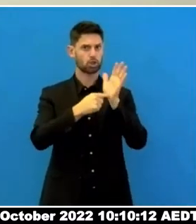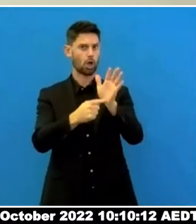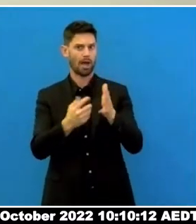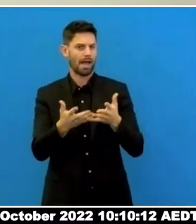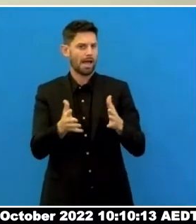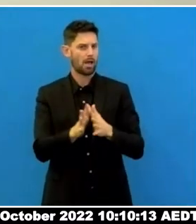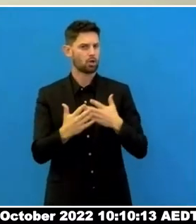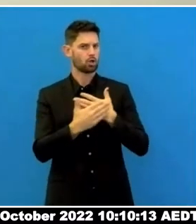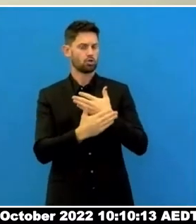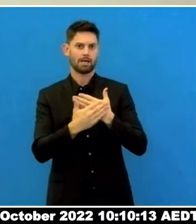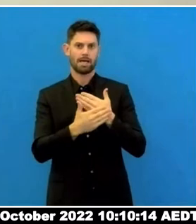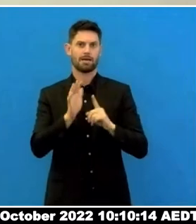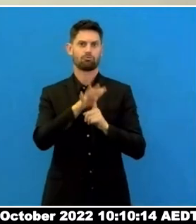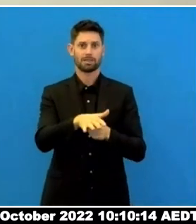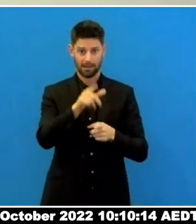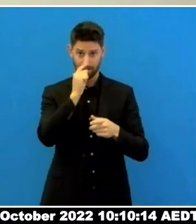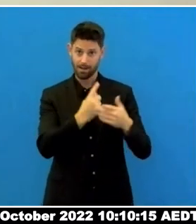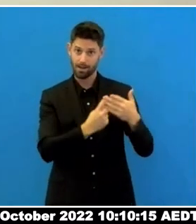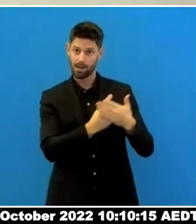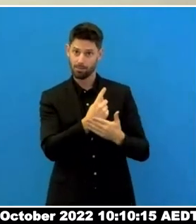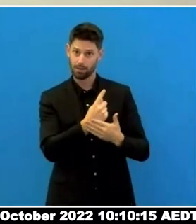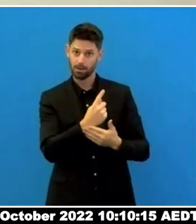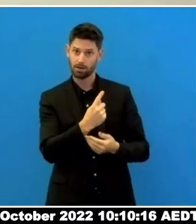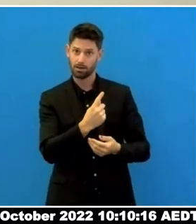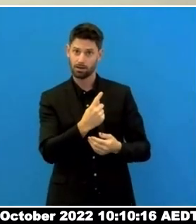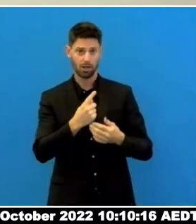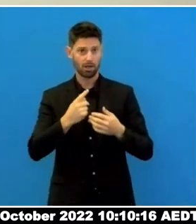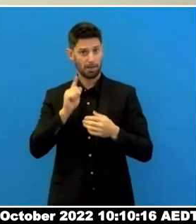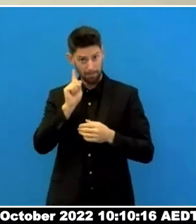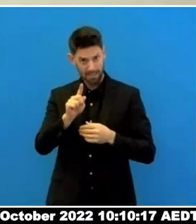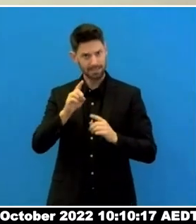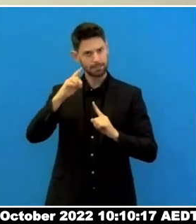Taking an intersectional approach will be crucial to progressing anti racism